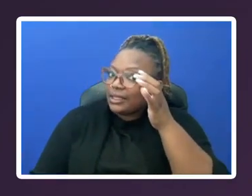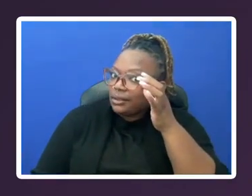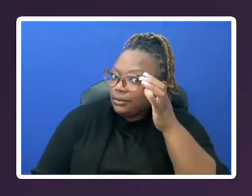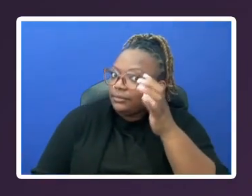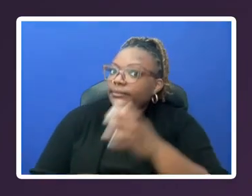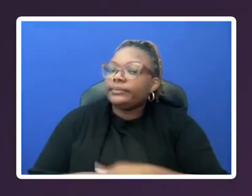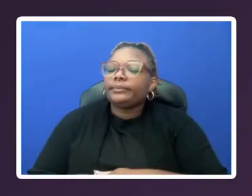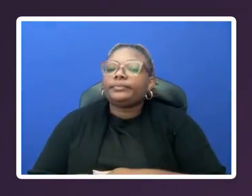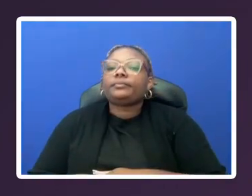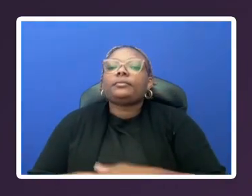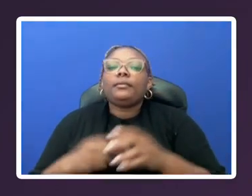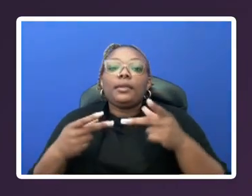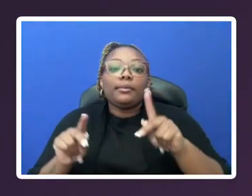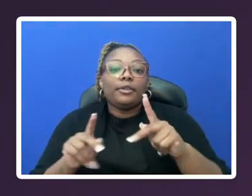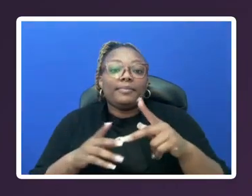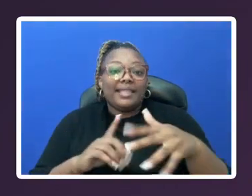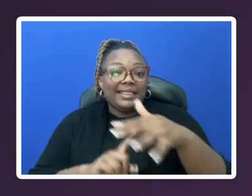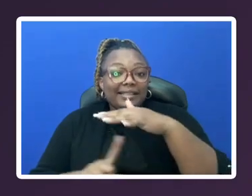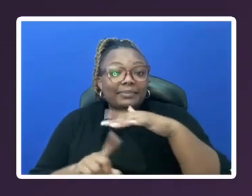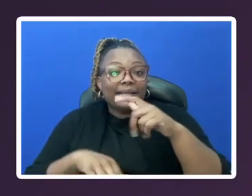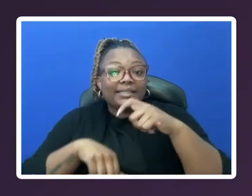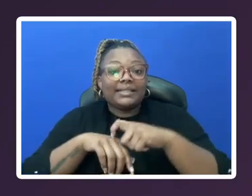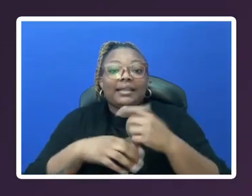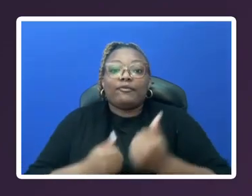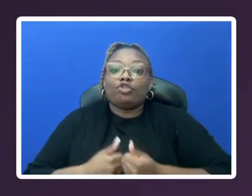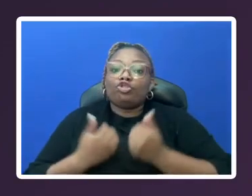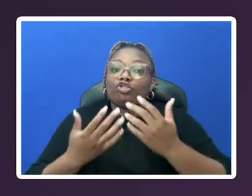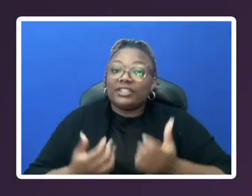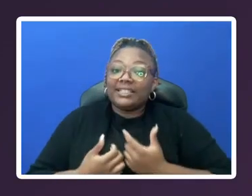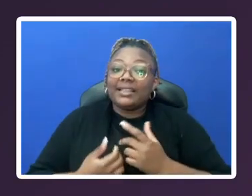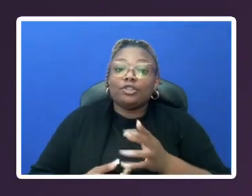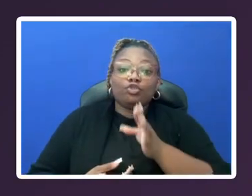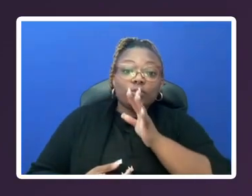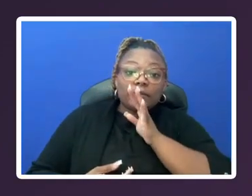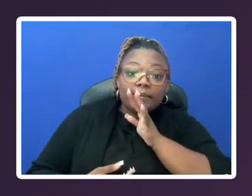the space and time for the story-teller to speak. Don't talk over or interrupt